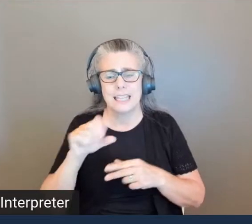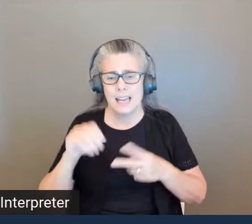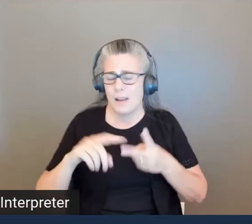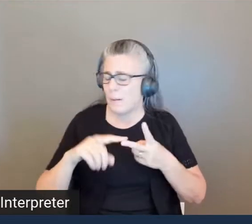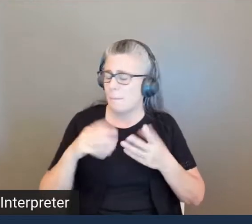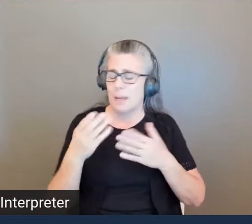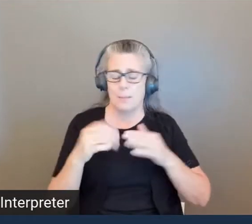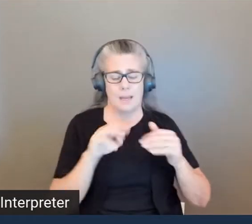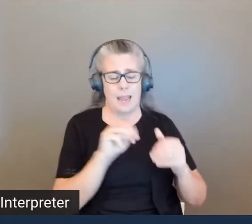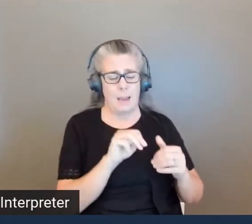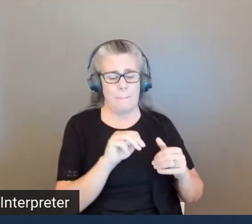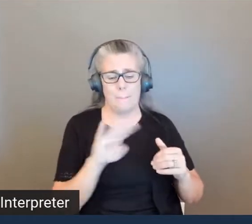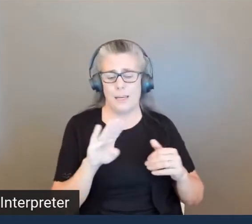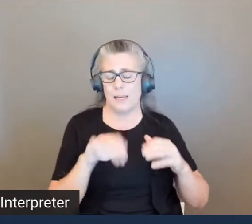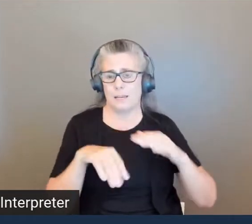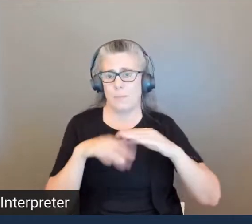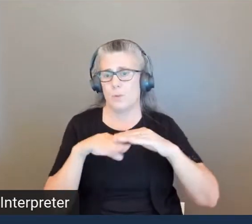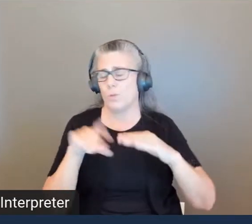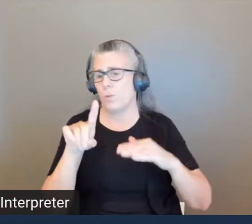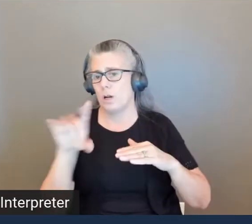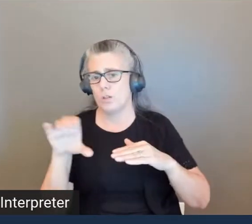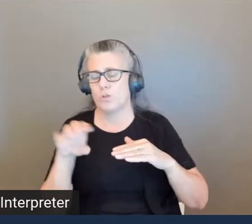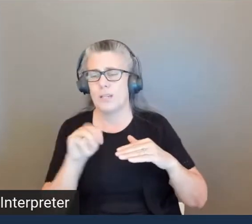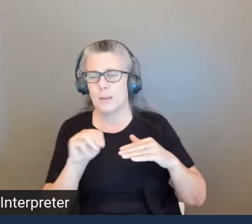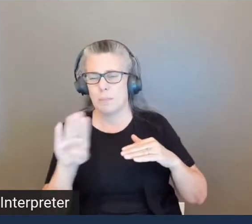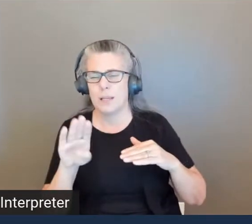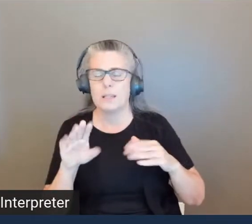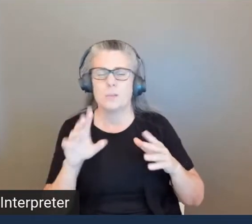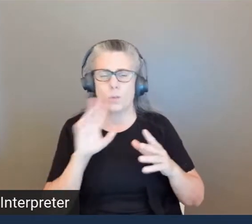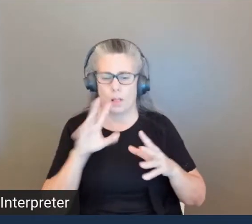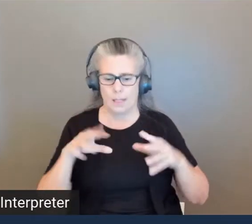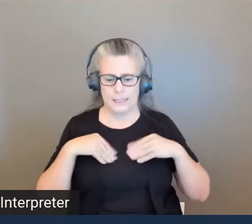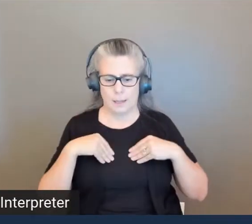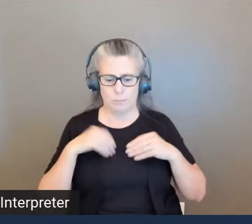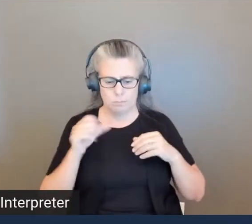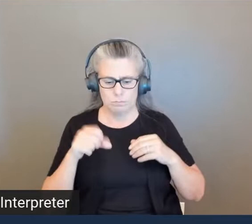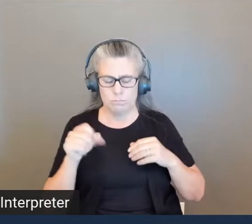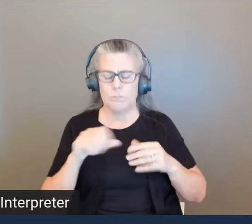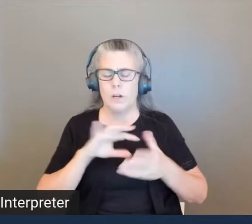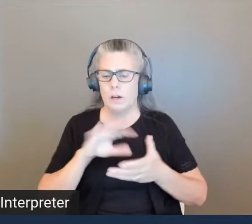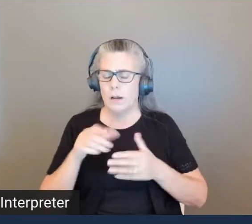So like you upload those pictures up and then like, let's assume that you have a machine learning model